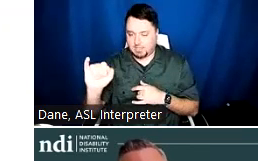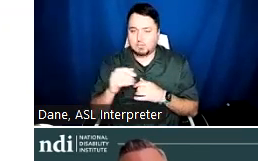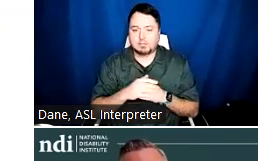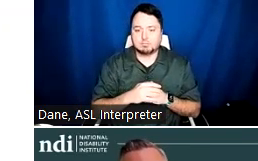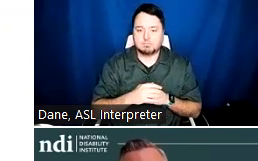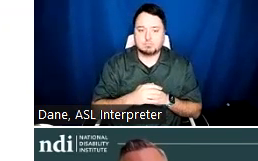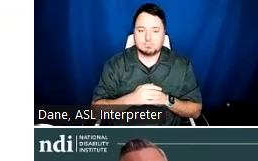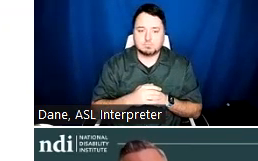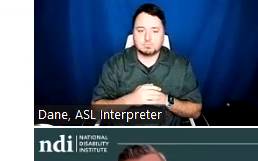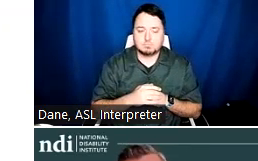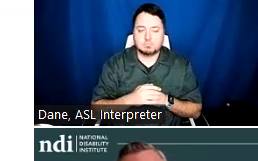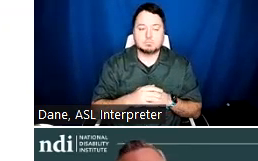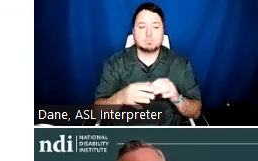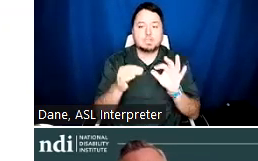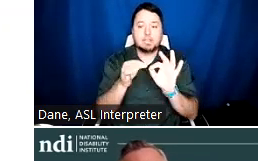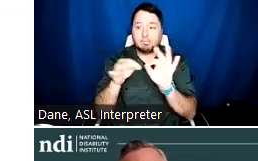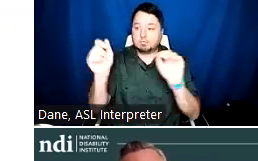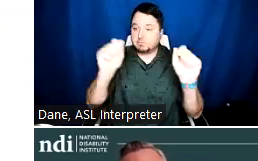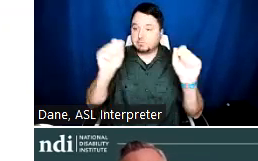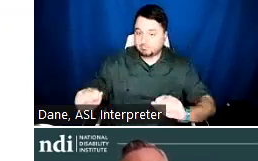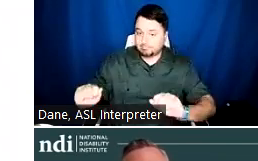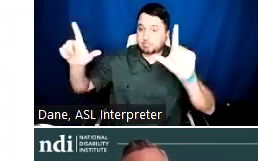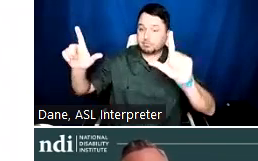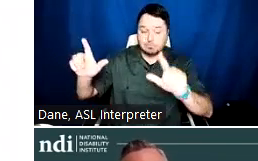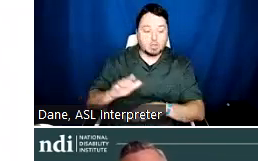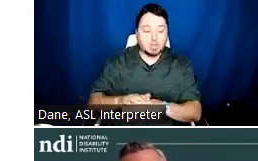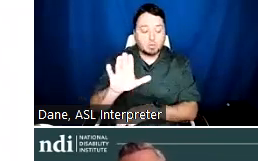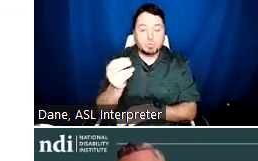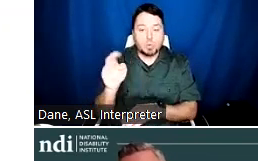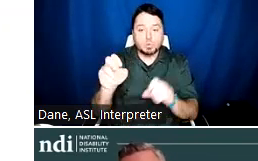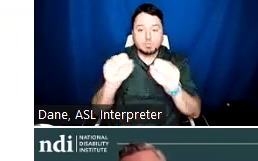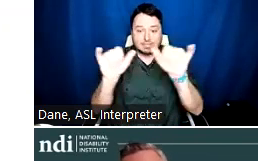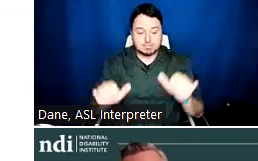Once a captioning window opens on your own system you can adjust the background color,